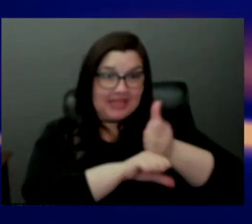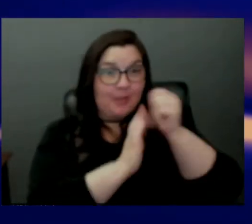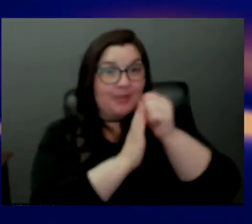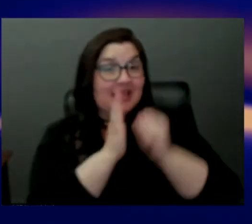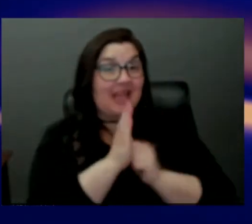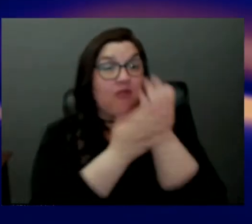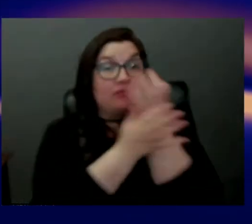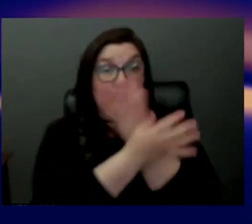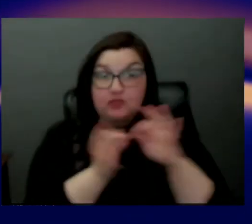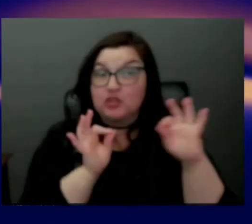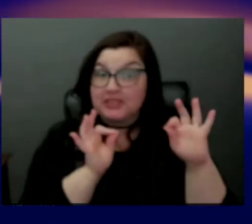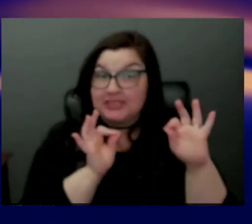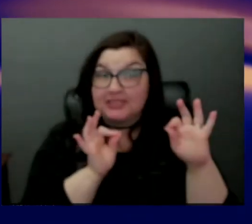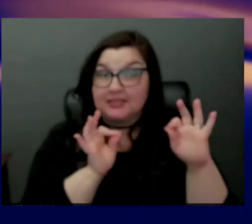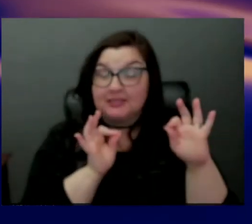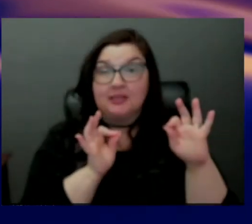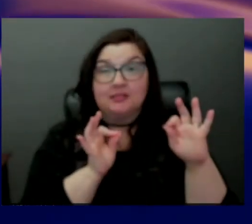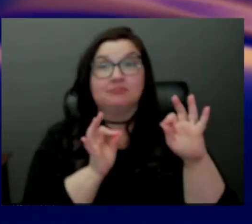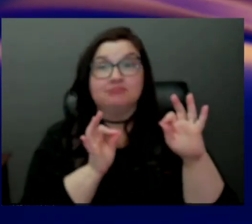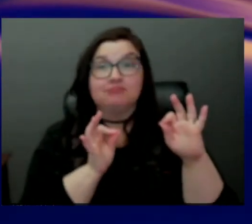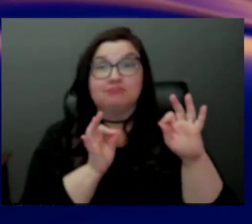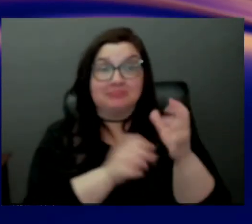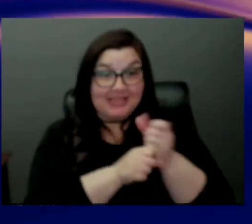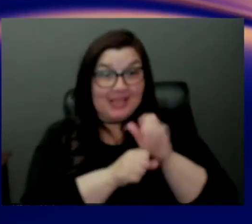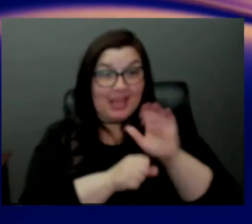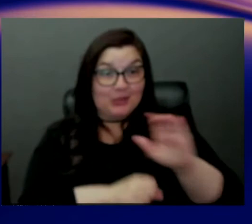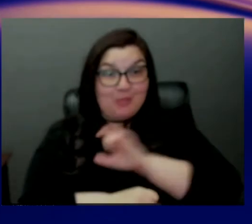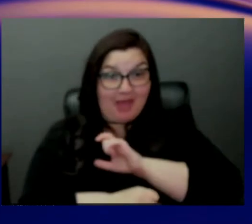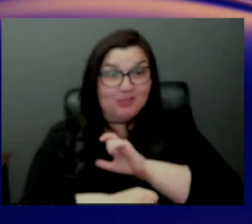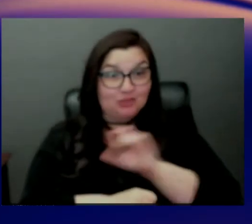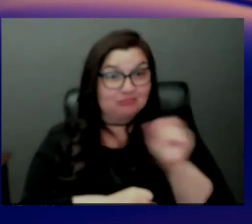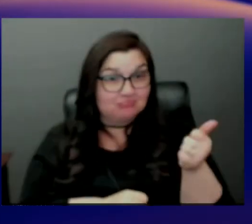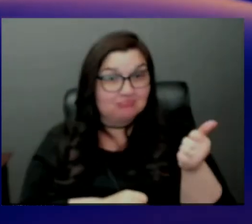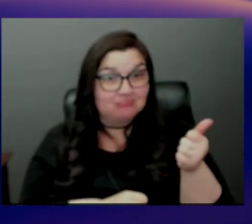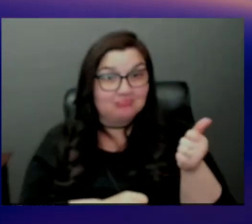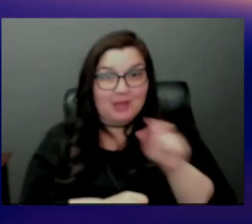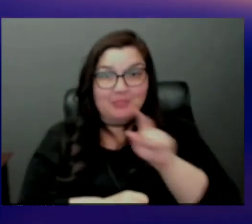and then claim your badge. And then it's really very cool, let me show you.